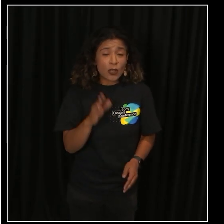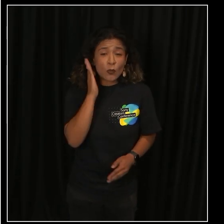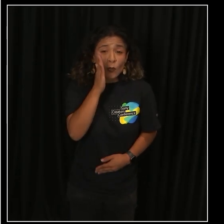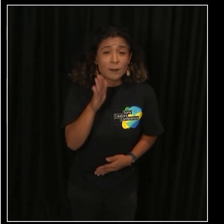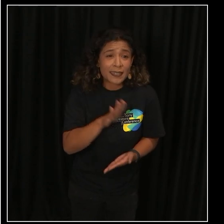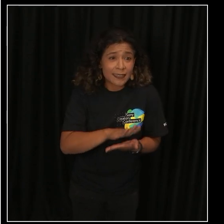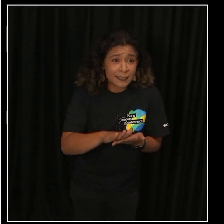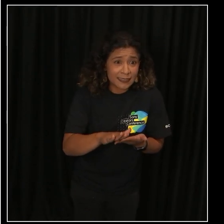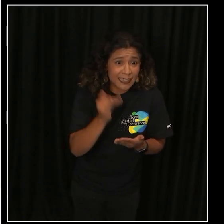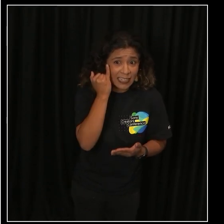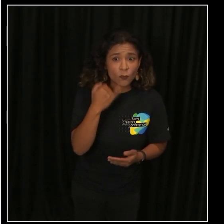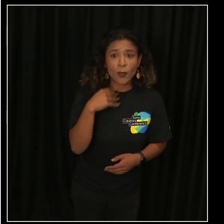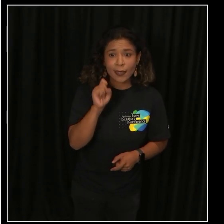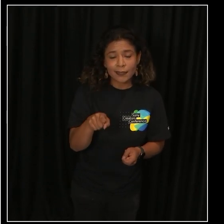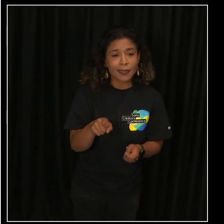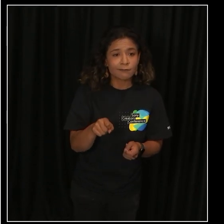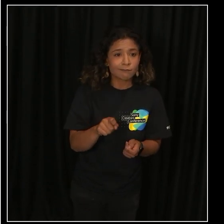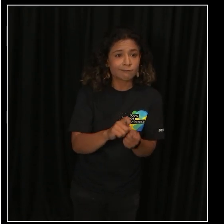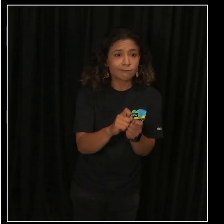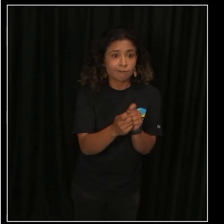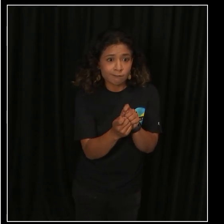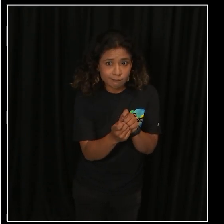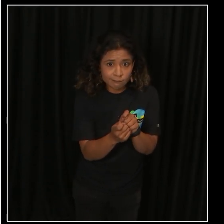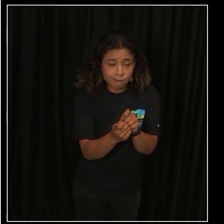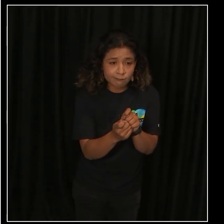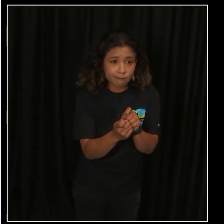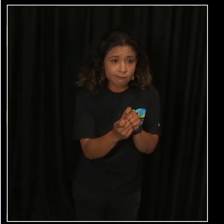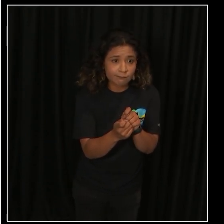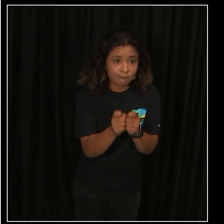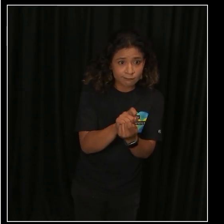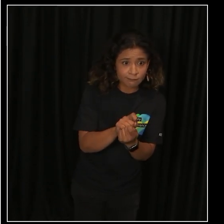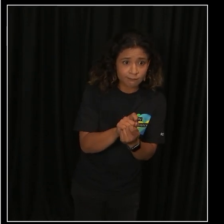If we could rasterize nonlinearity. PSVR2 can do this.